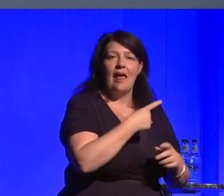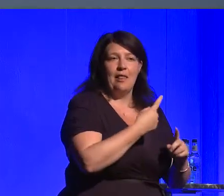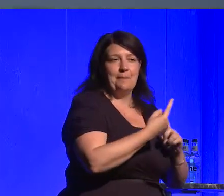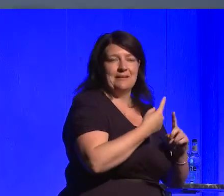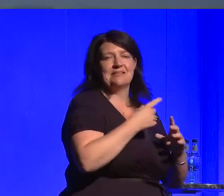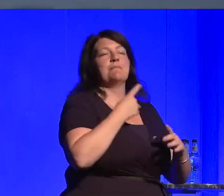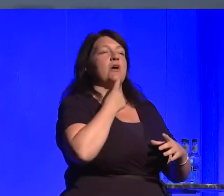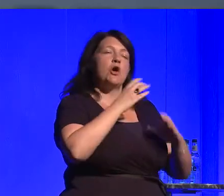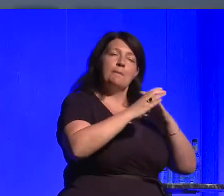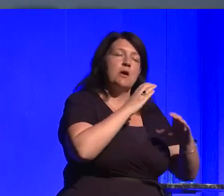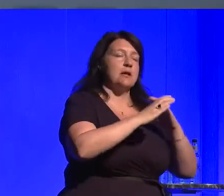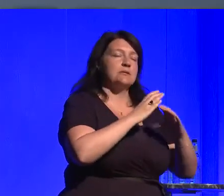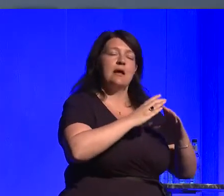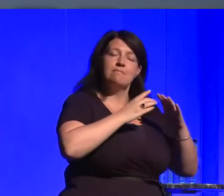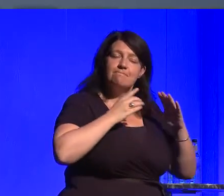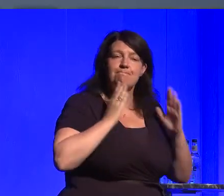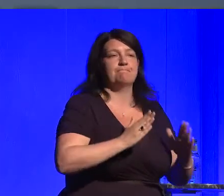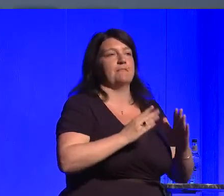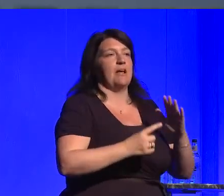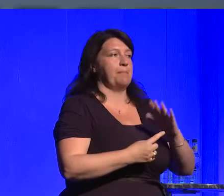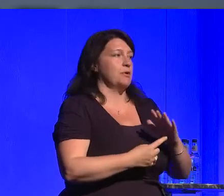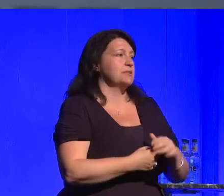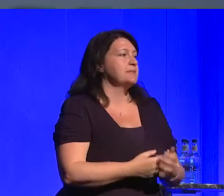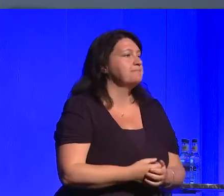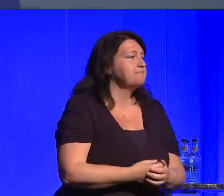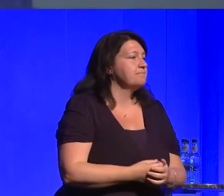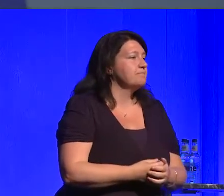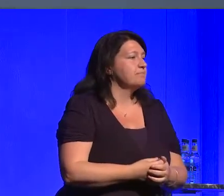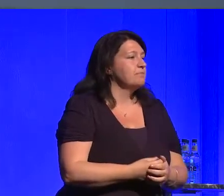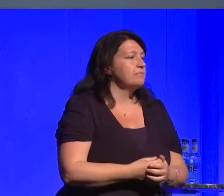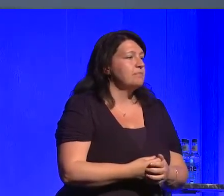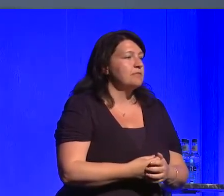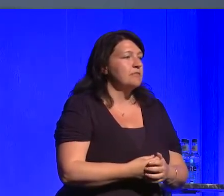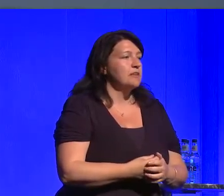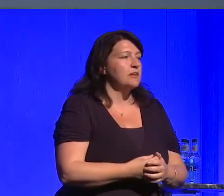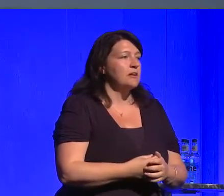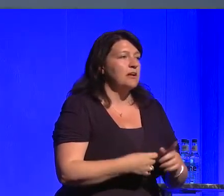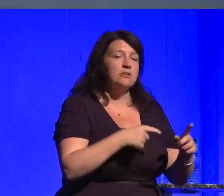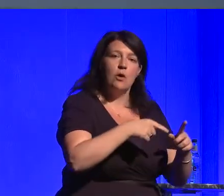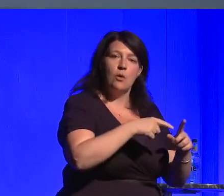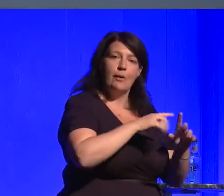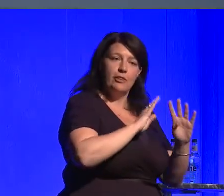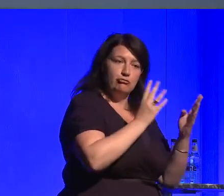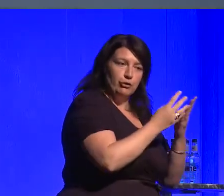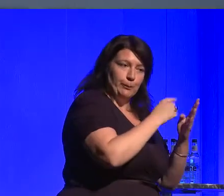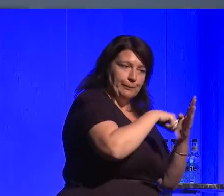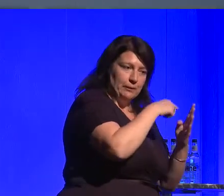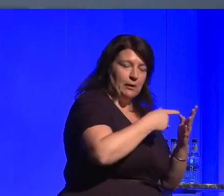is absolutely vital. Another one that came through, both from those that tweeted and from those in the room, was about choice.